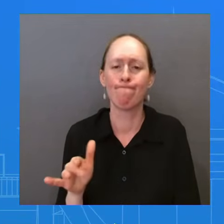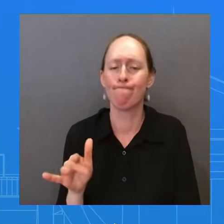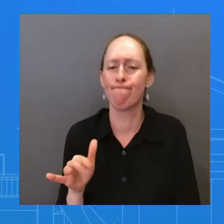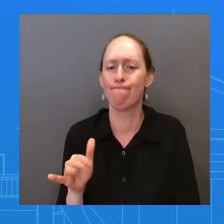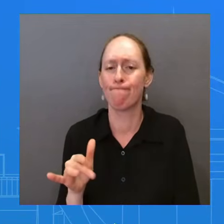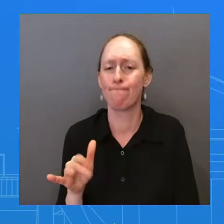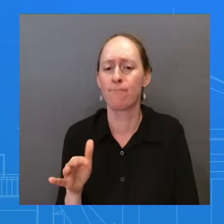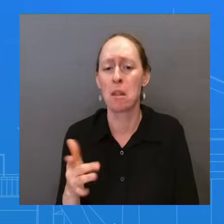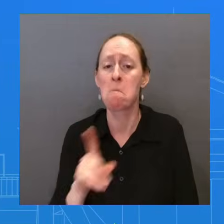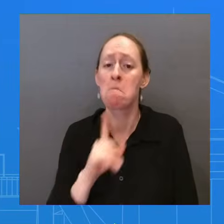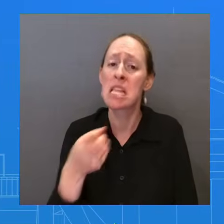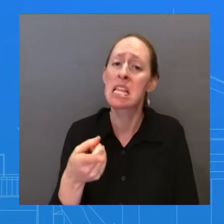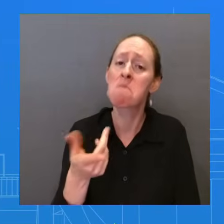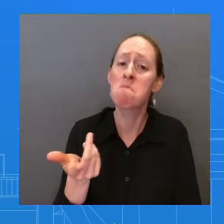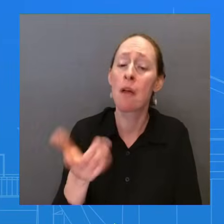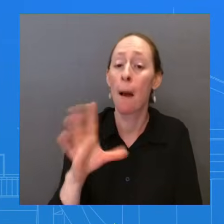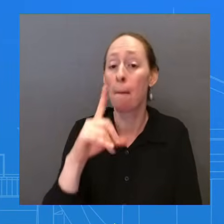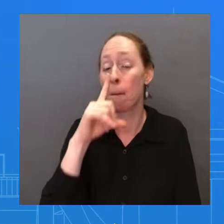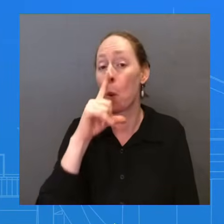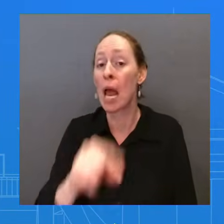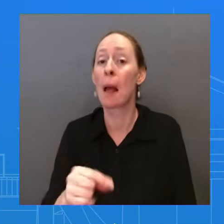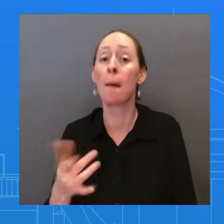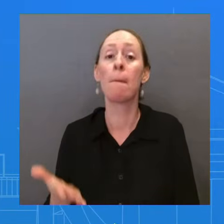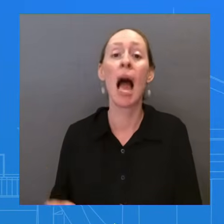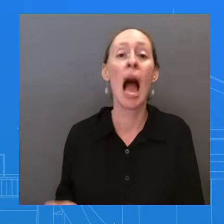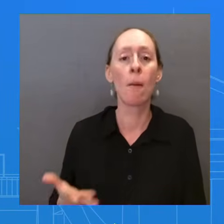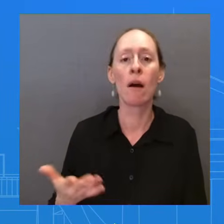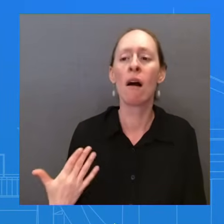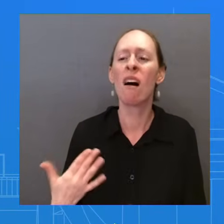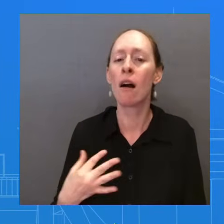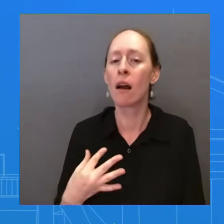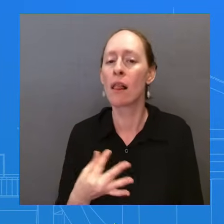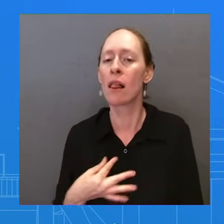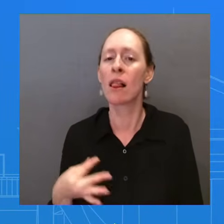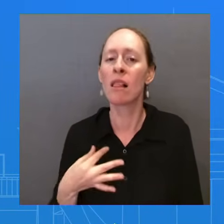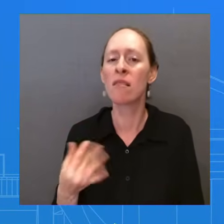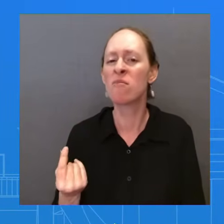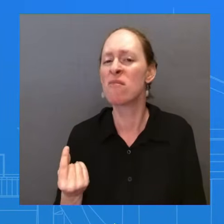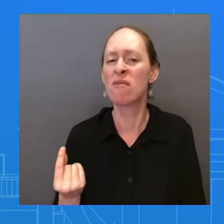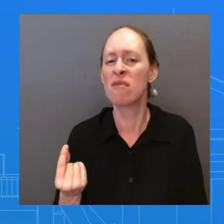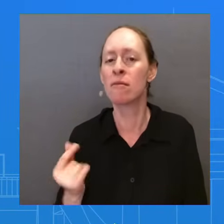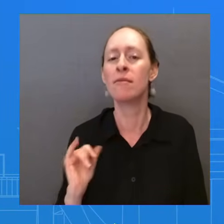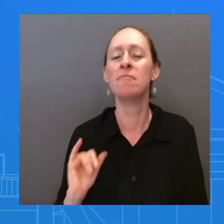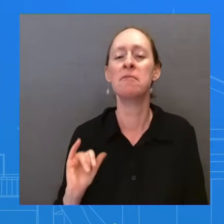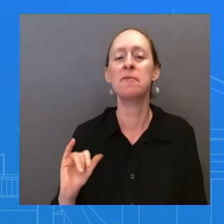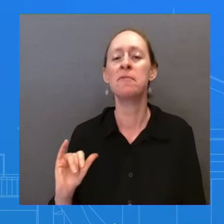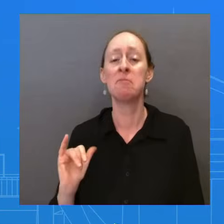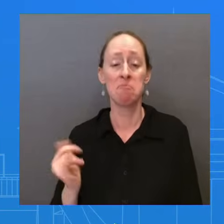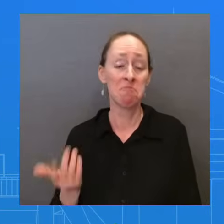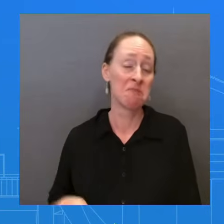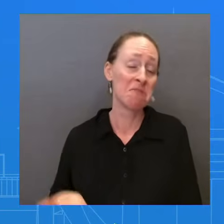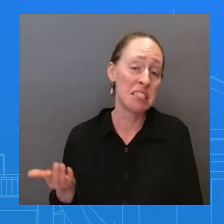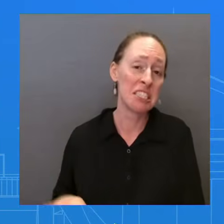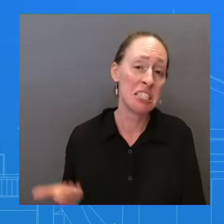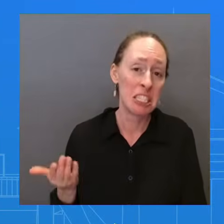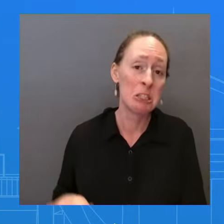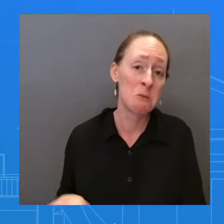in making it hard for President Biden to win election and to try to interfere in his ability